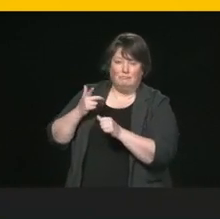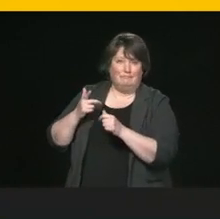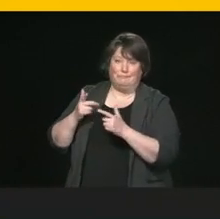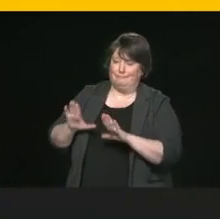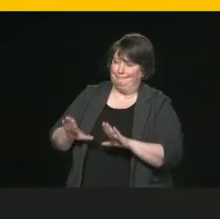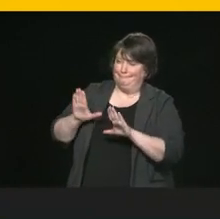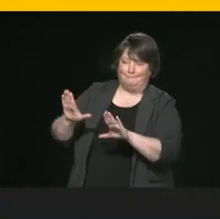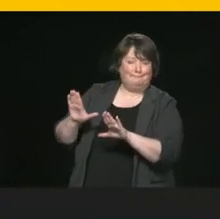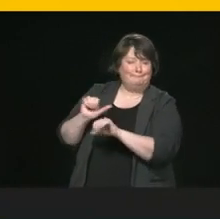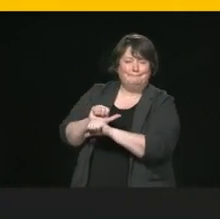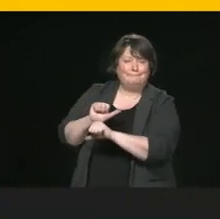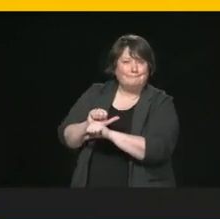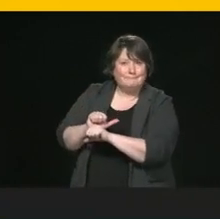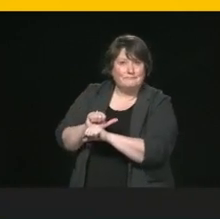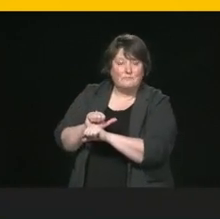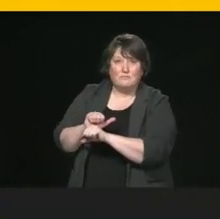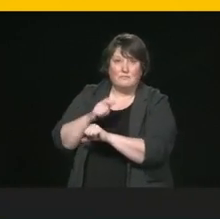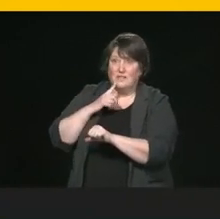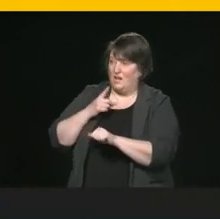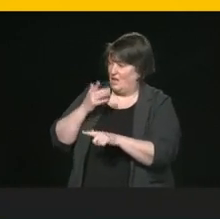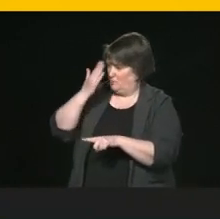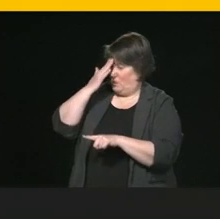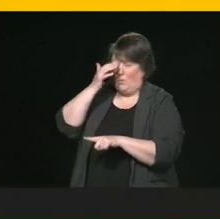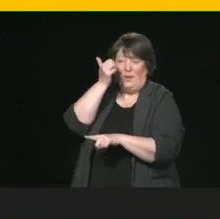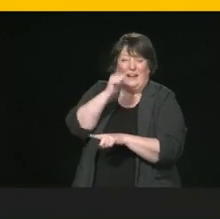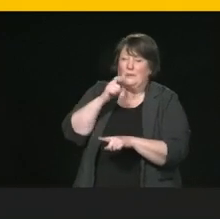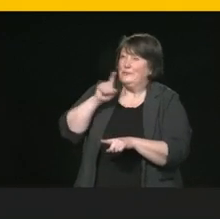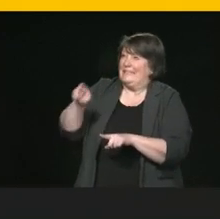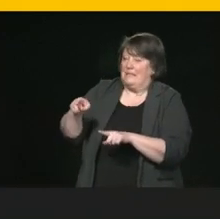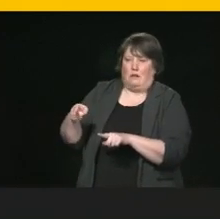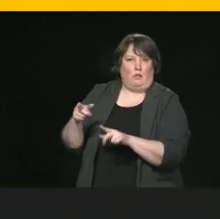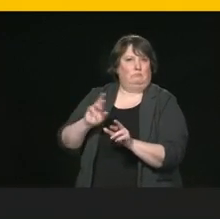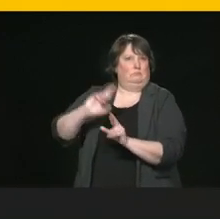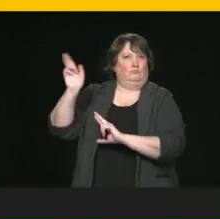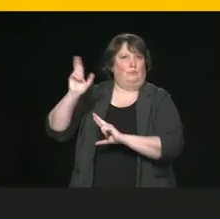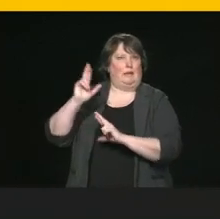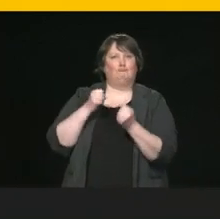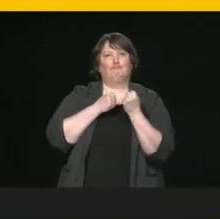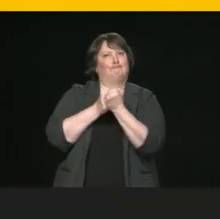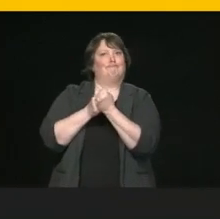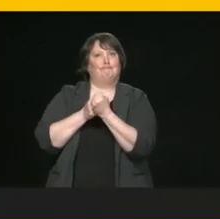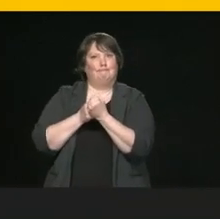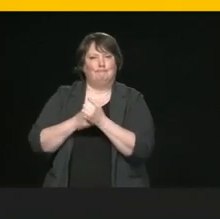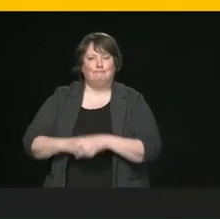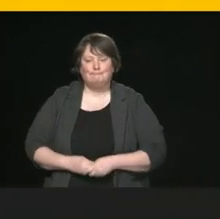WHO SERVE ALONGSIDE THEM FOR ALL THAT THEY DO.